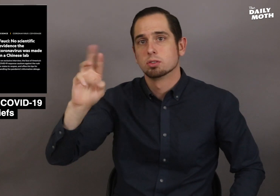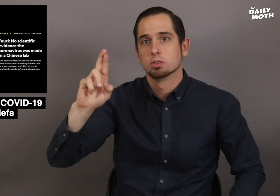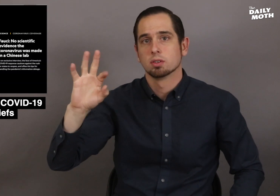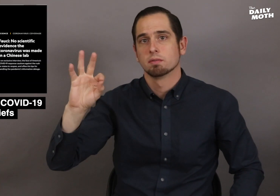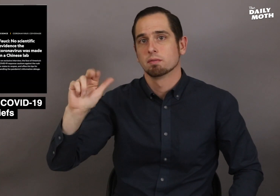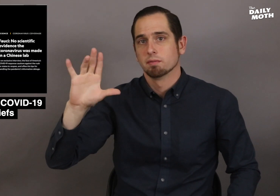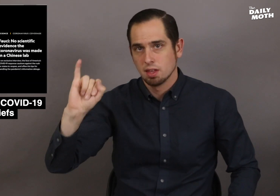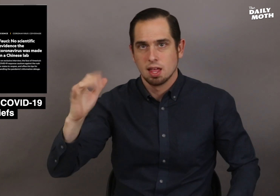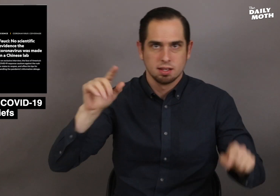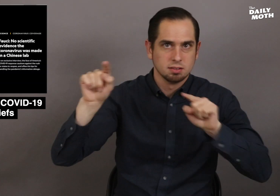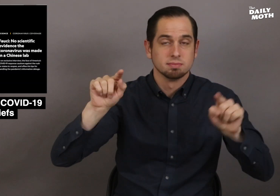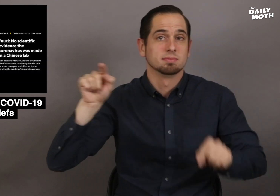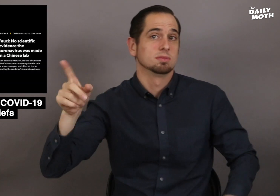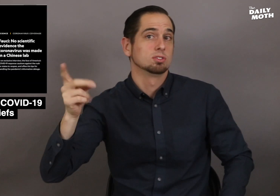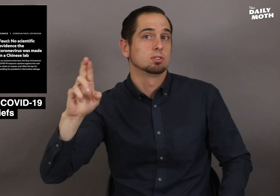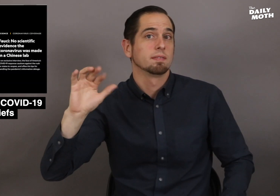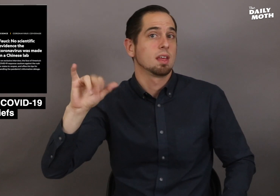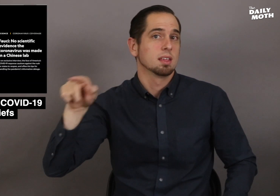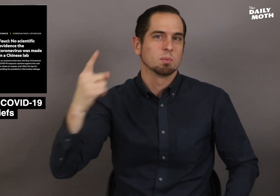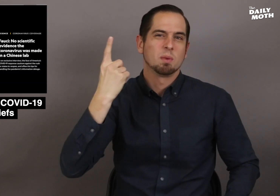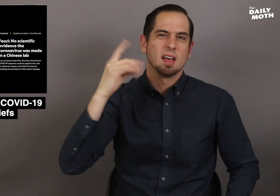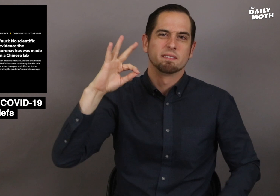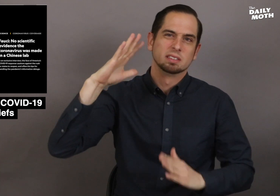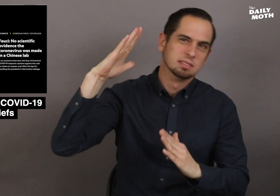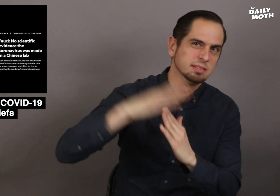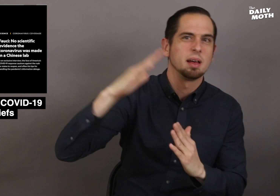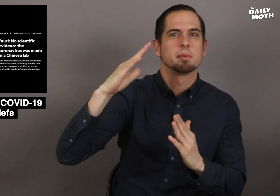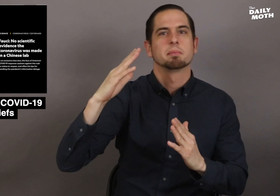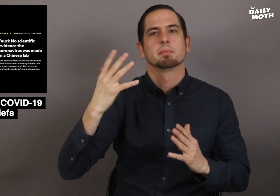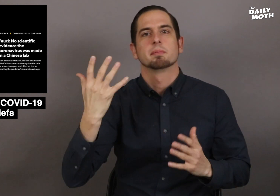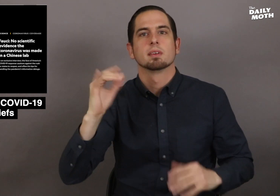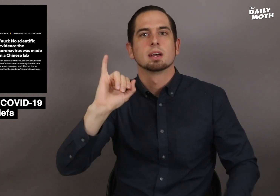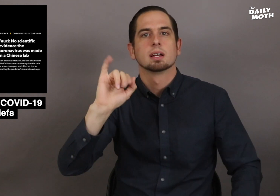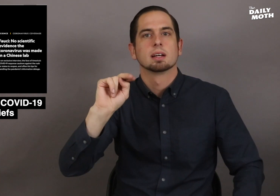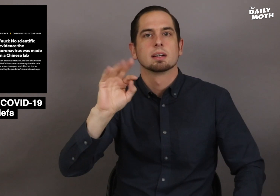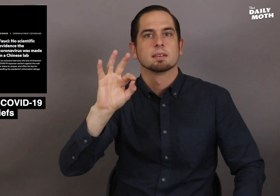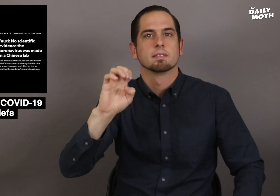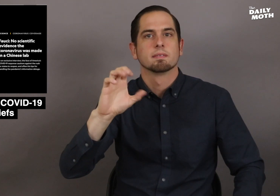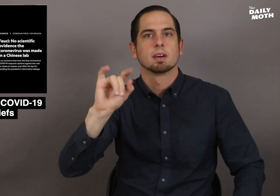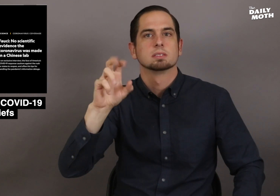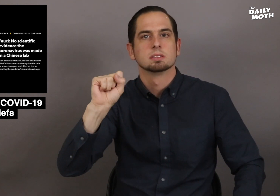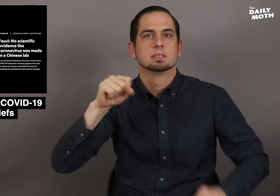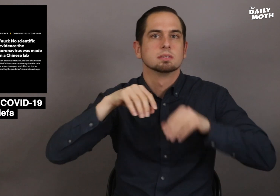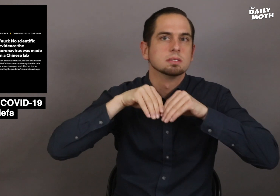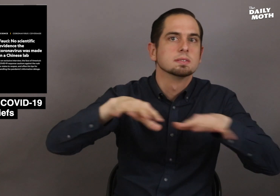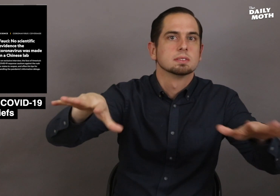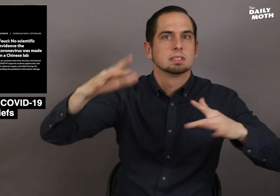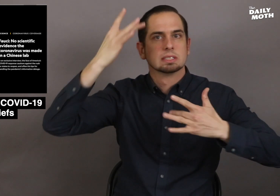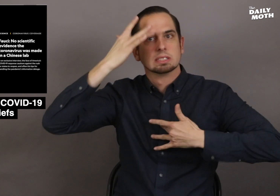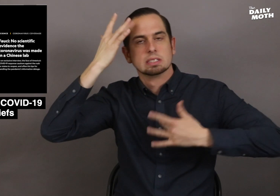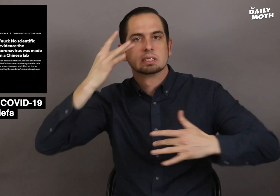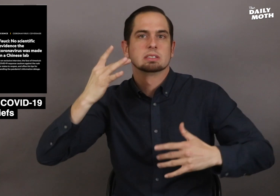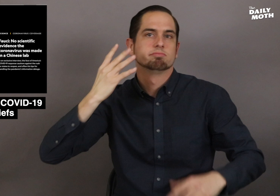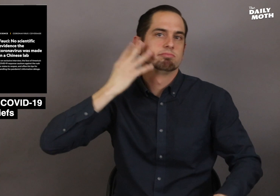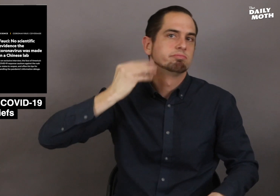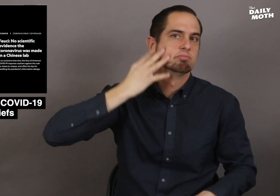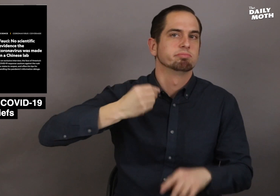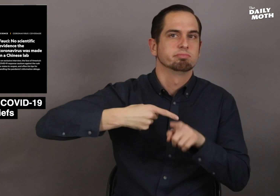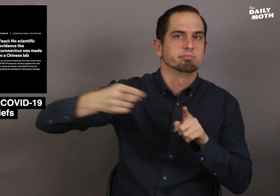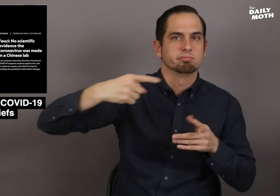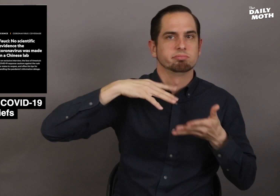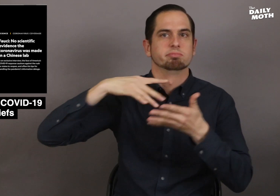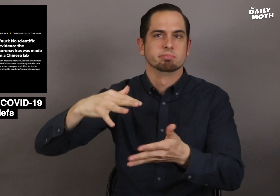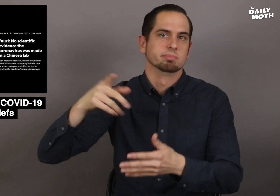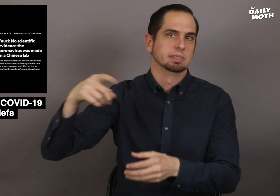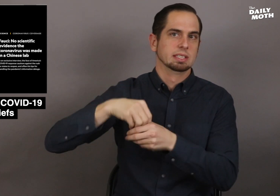Dr. Fauci, who is the top infectious diseases expert